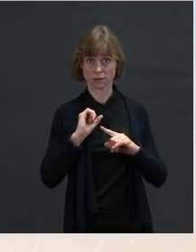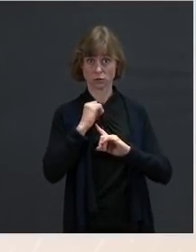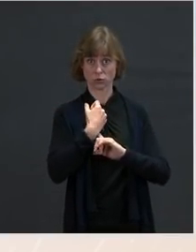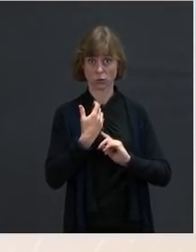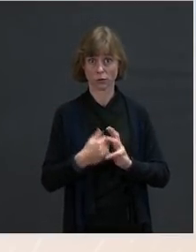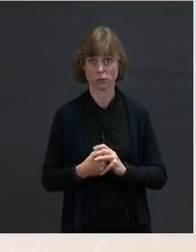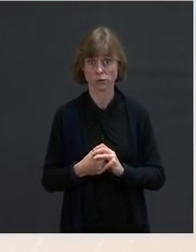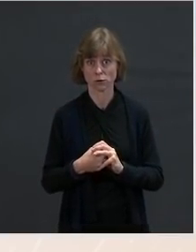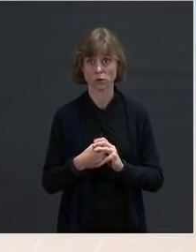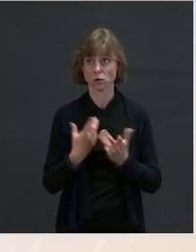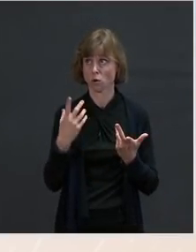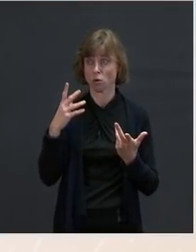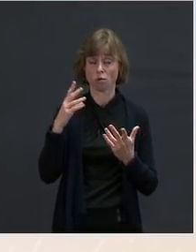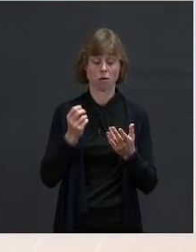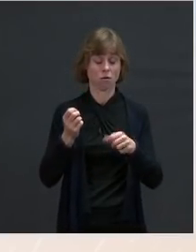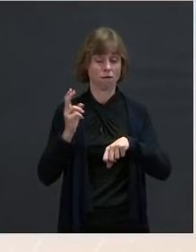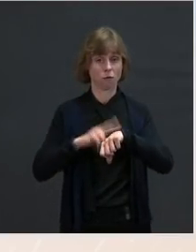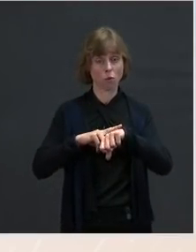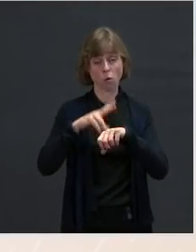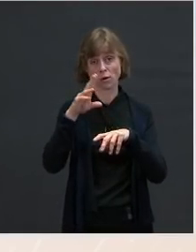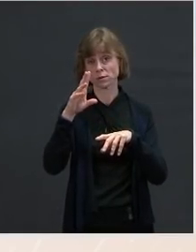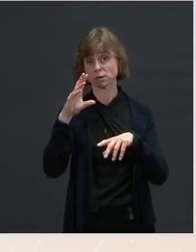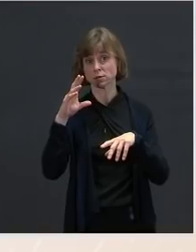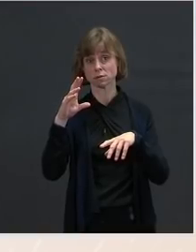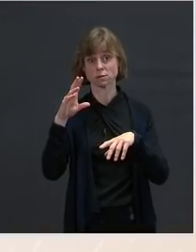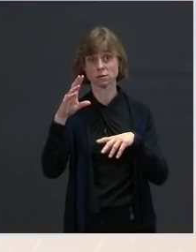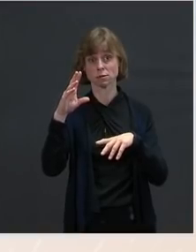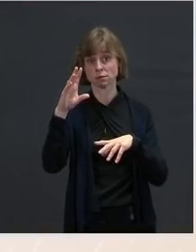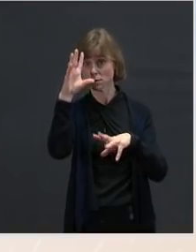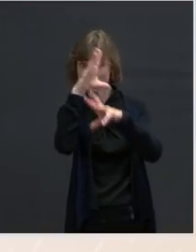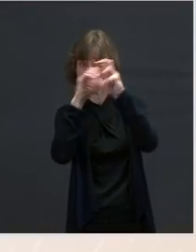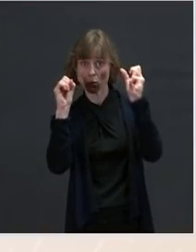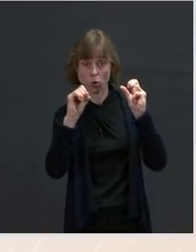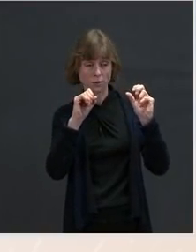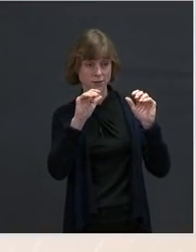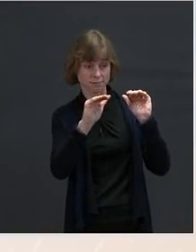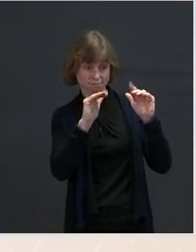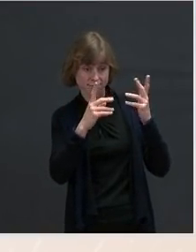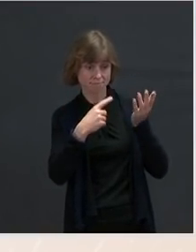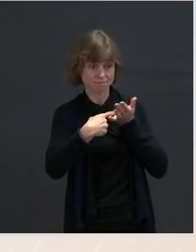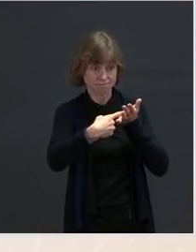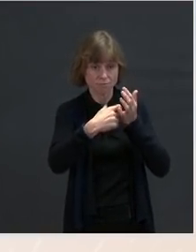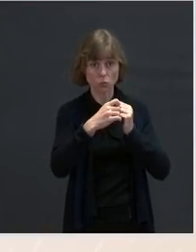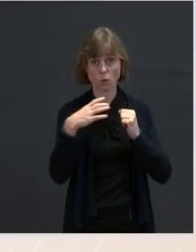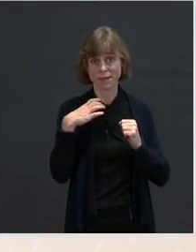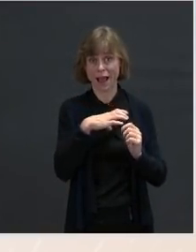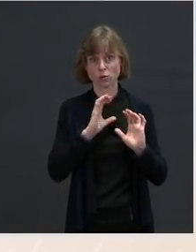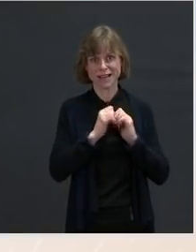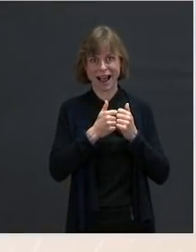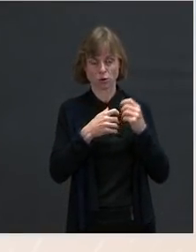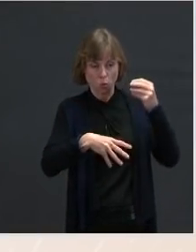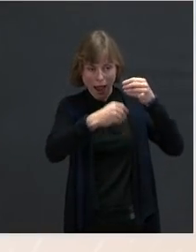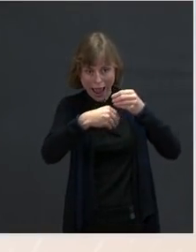to negotiate through what can be added or subtracted from that package. But he has the -- had the key priority components in it